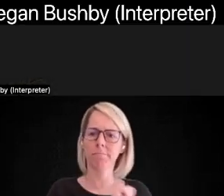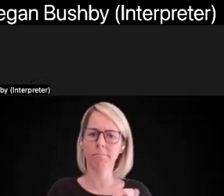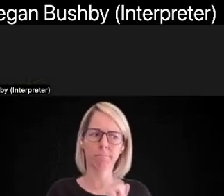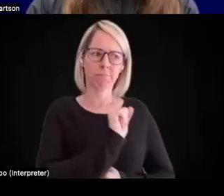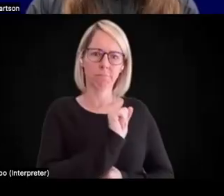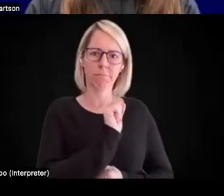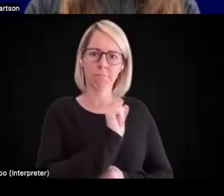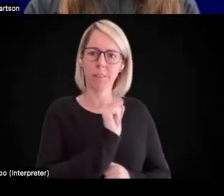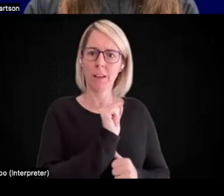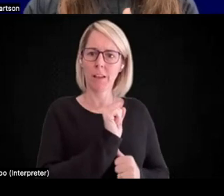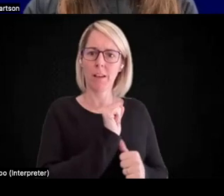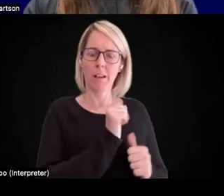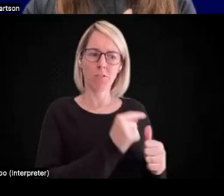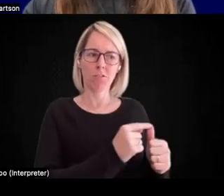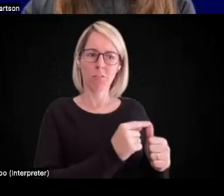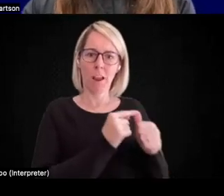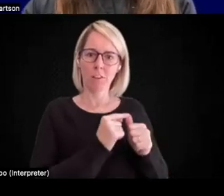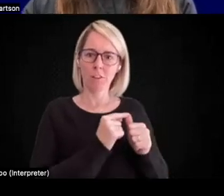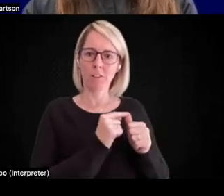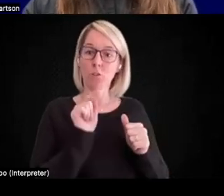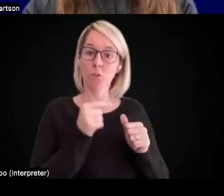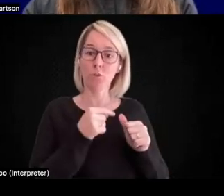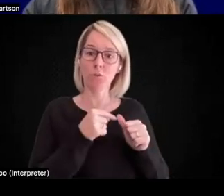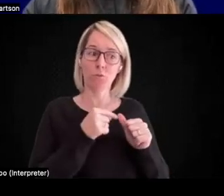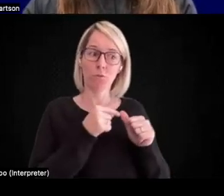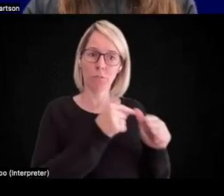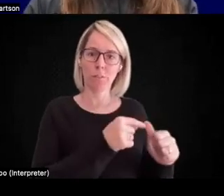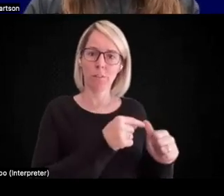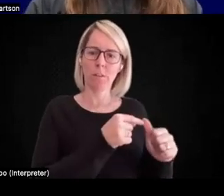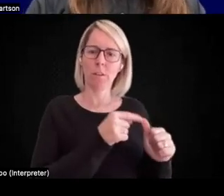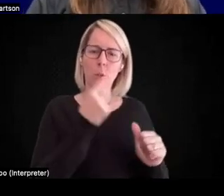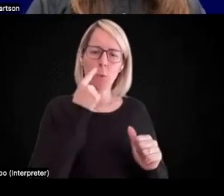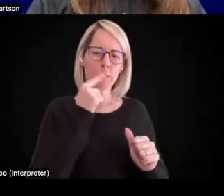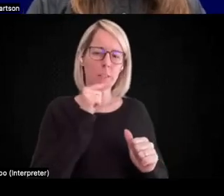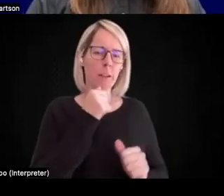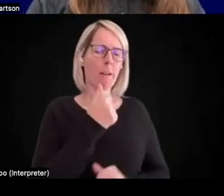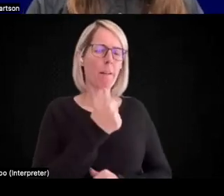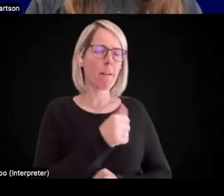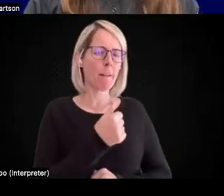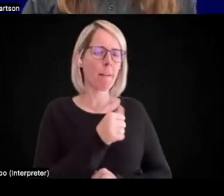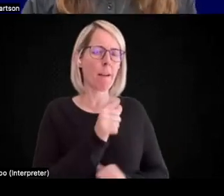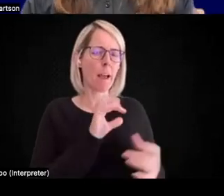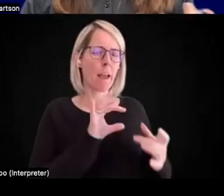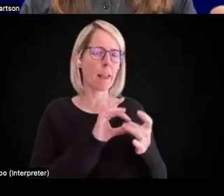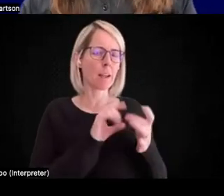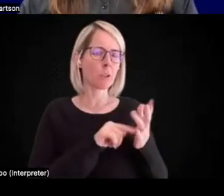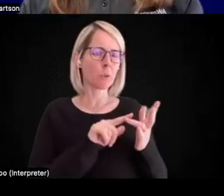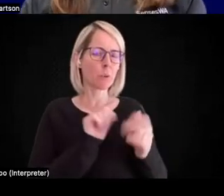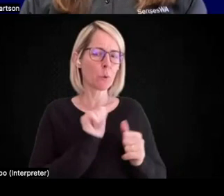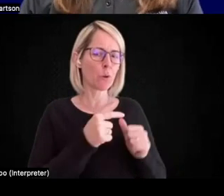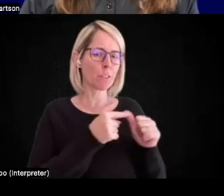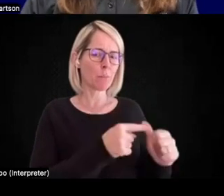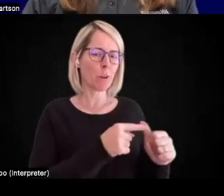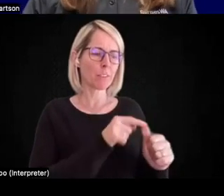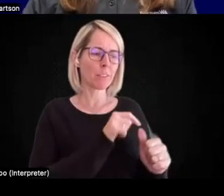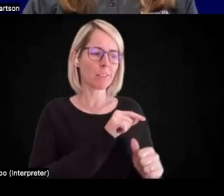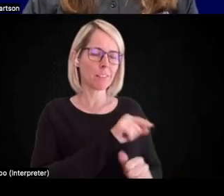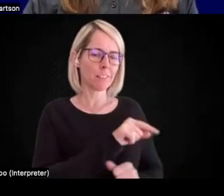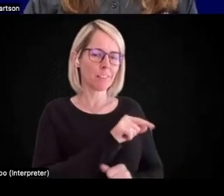to. It links their action with your response. I'm going to give you a little bit of an example